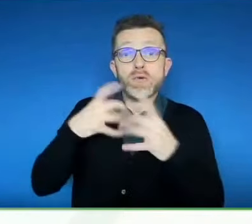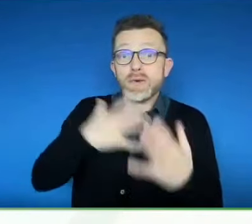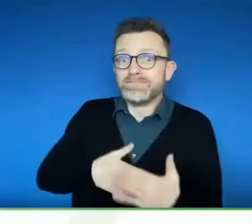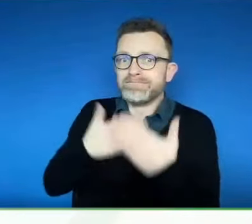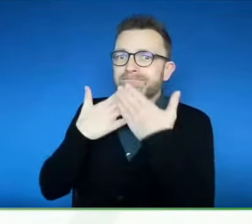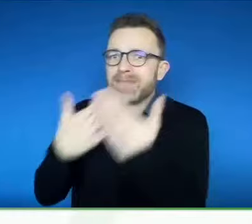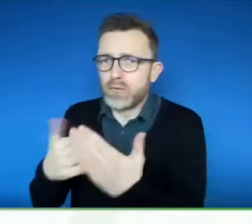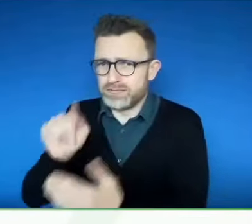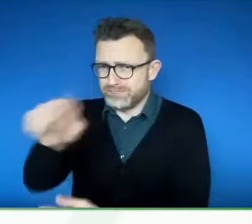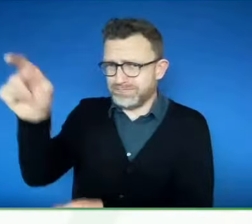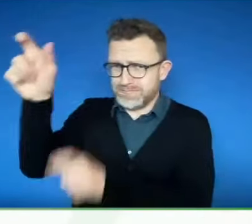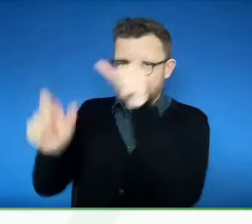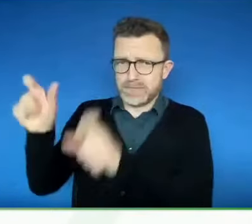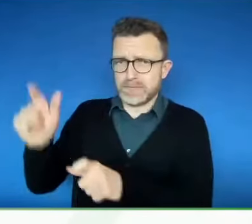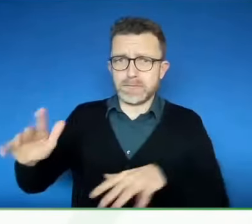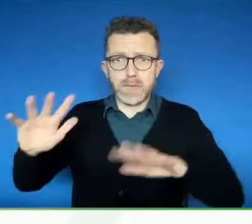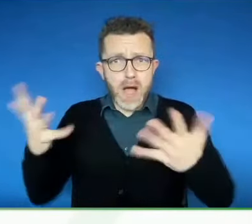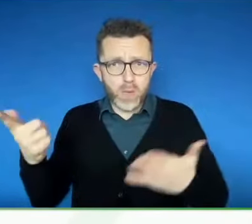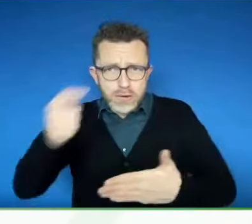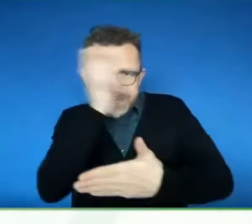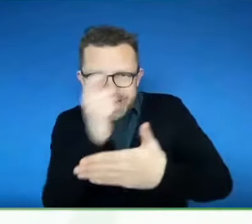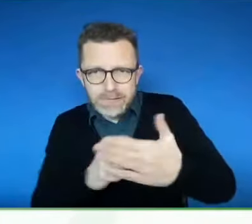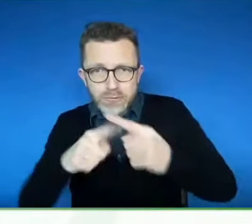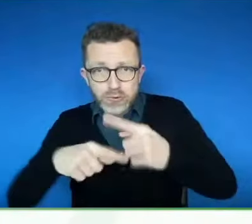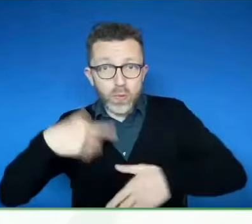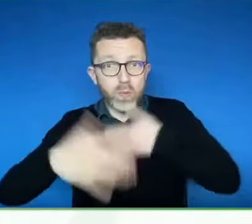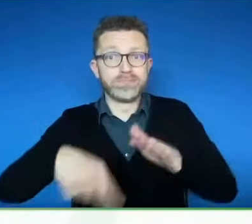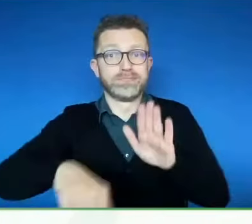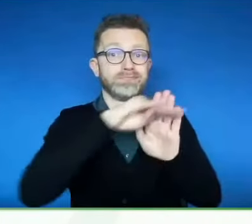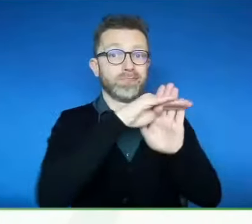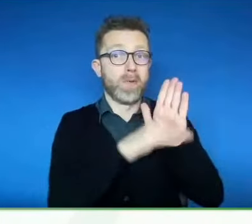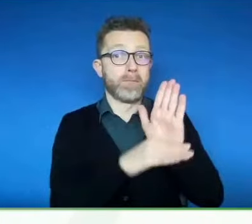interviews about self-discovery, advocacy, access and inclusion,